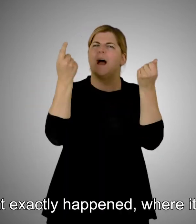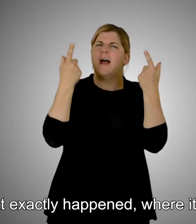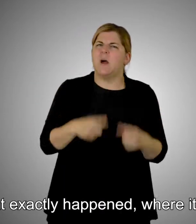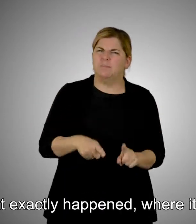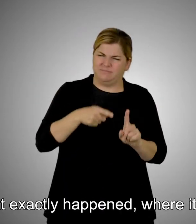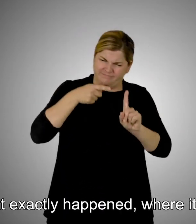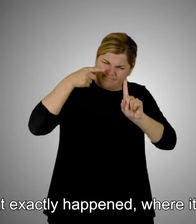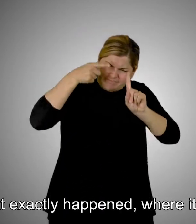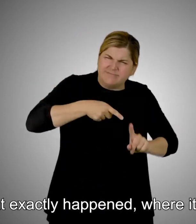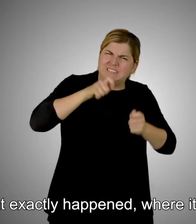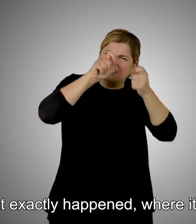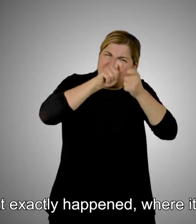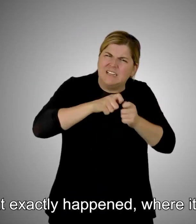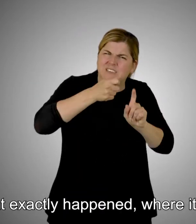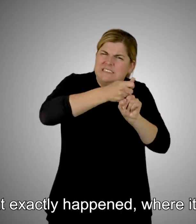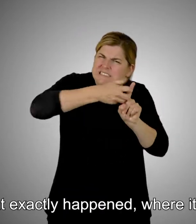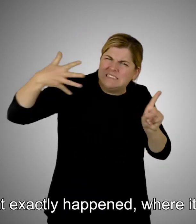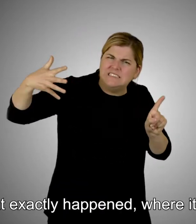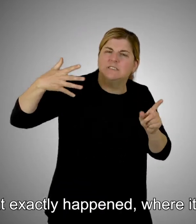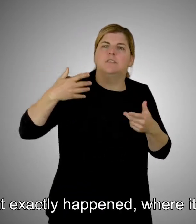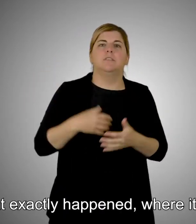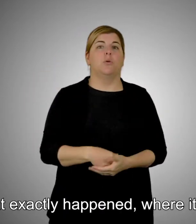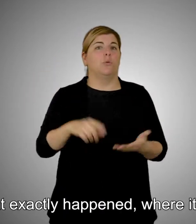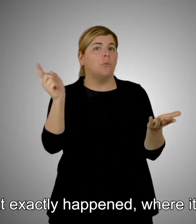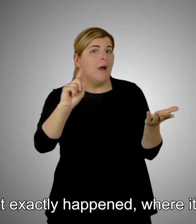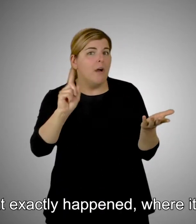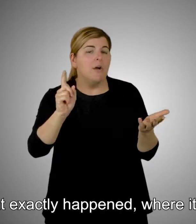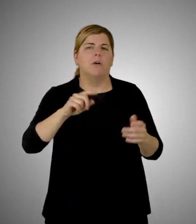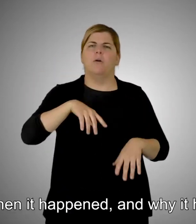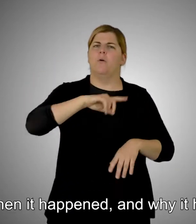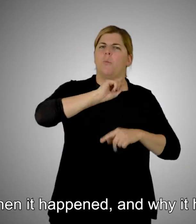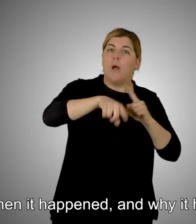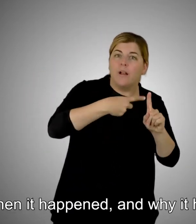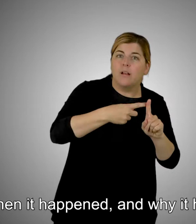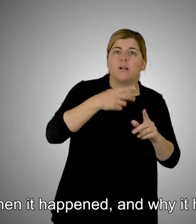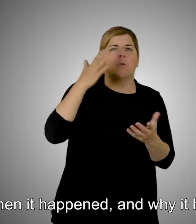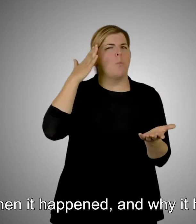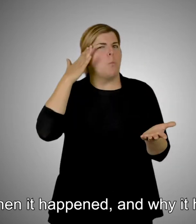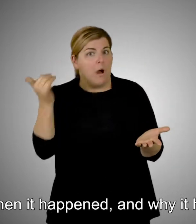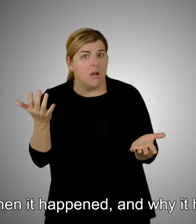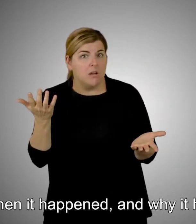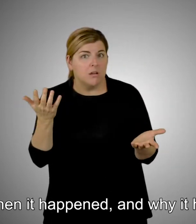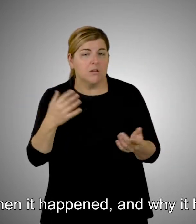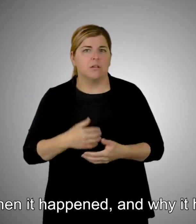what exactly happened, where it happened, when it happened, and why it happened